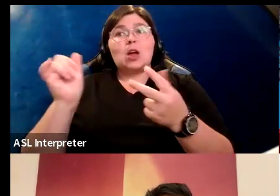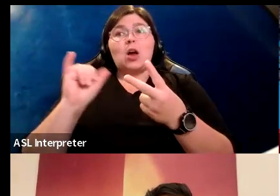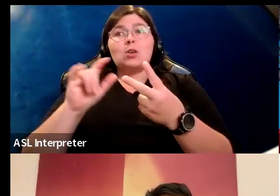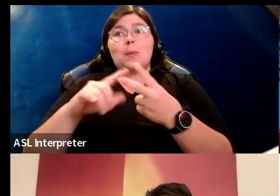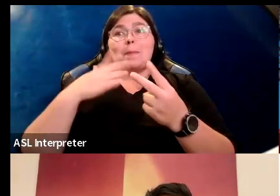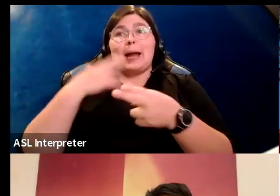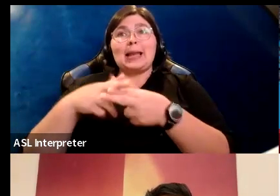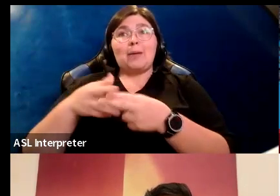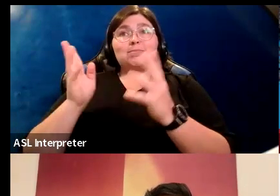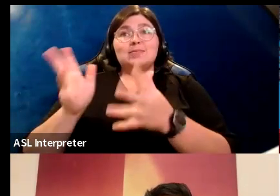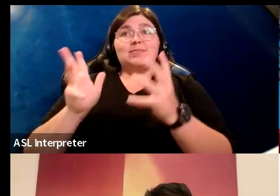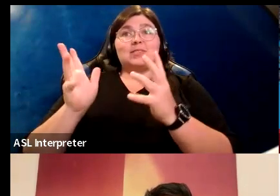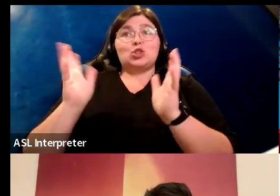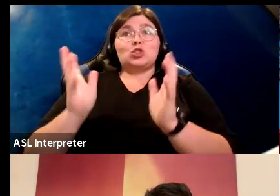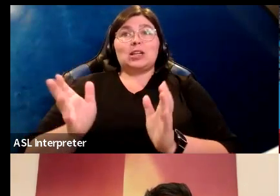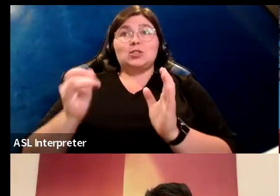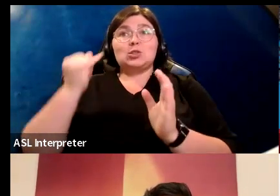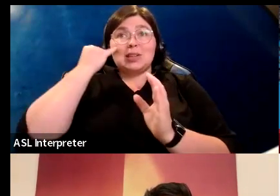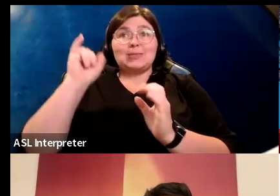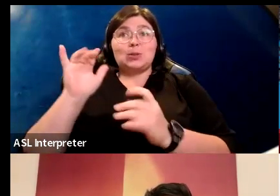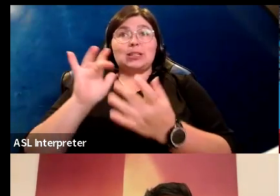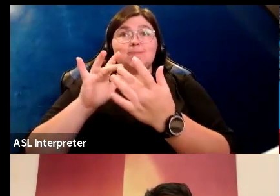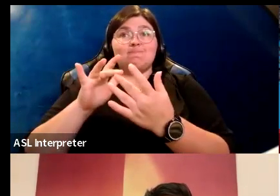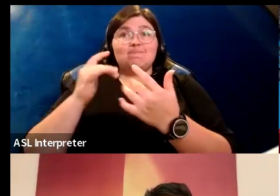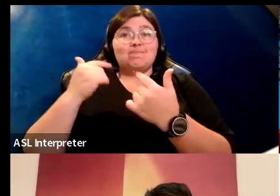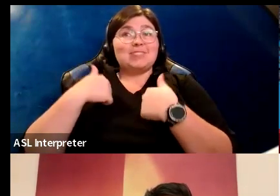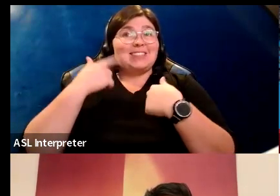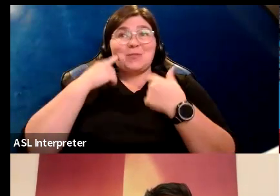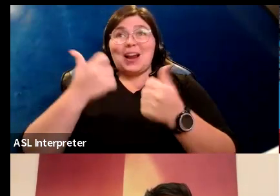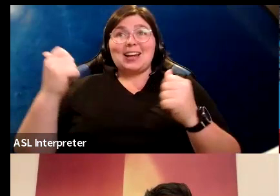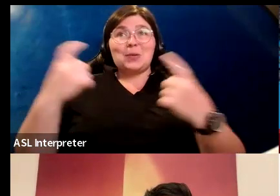so feel free to contact me for any questions. And thank you all for attending this session.